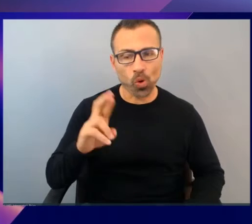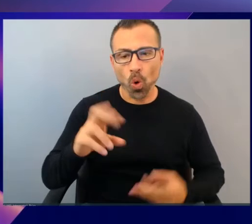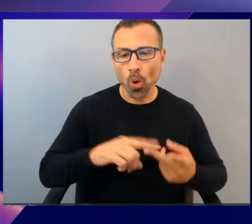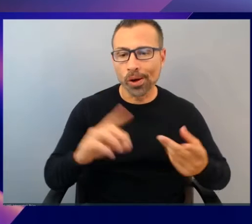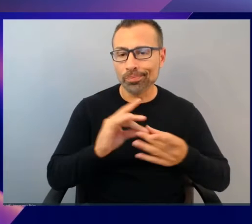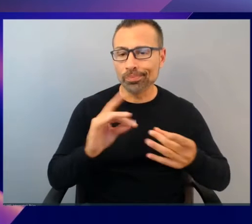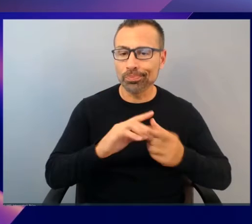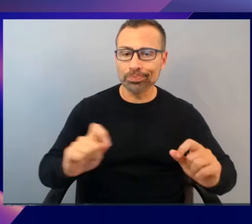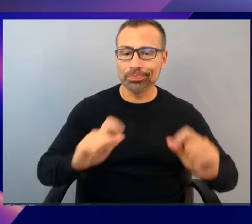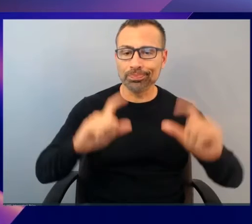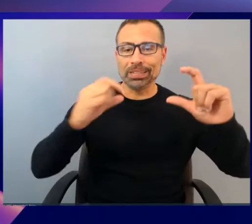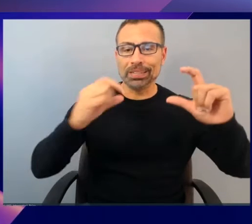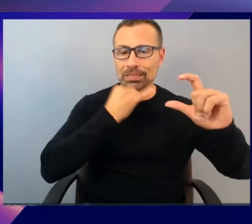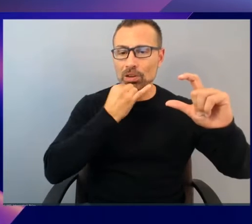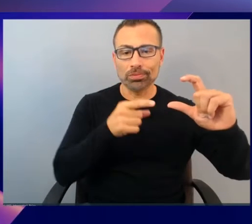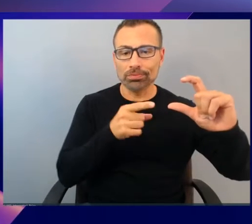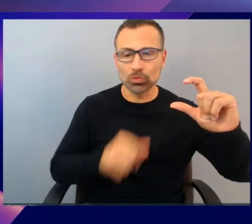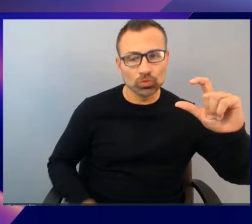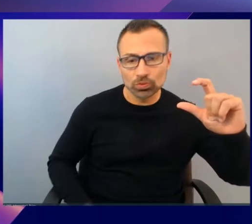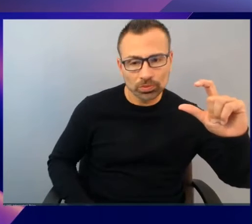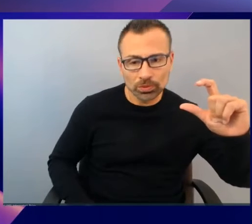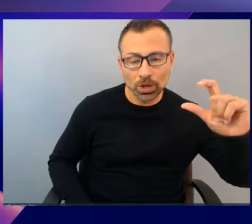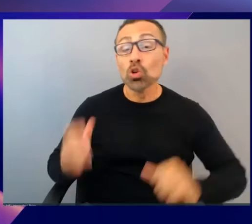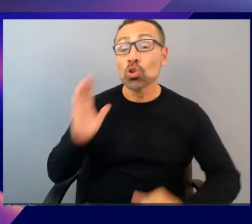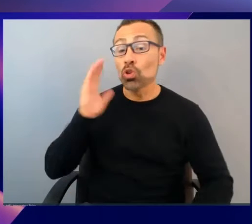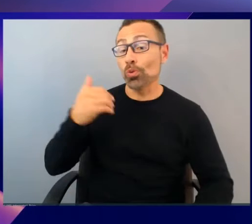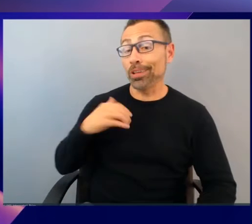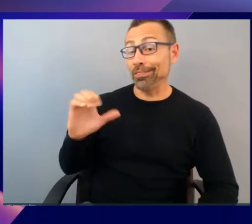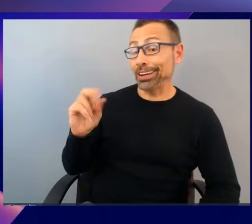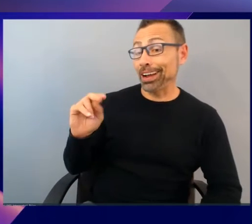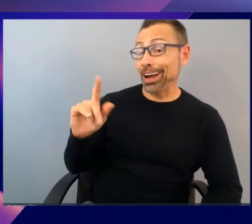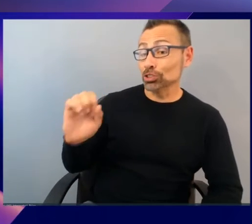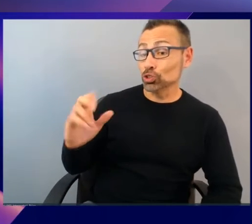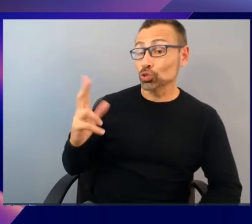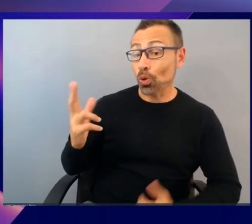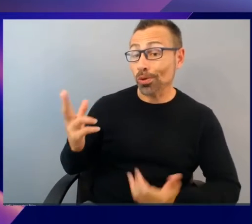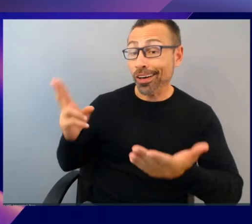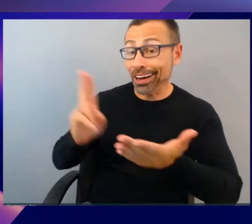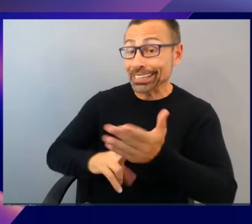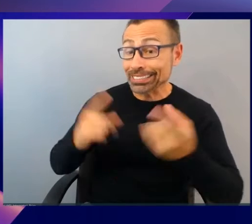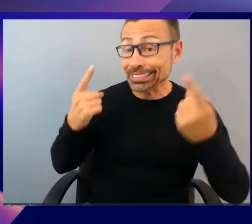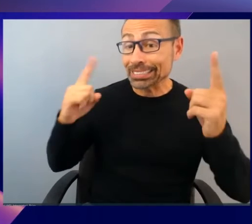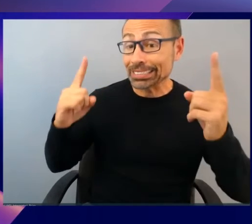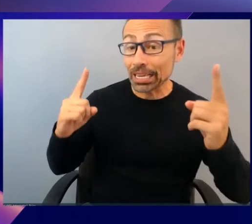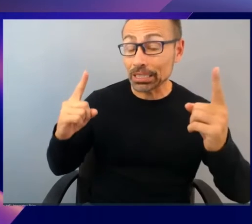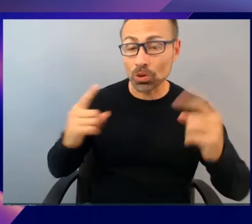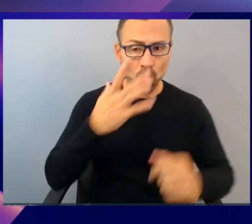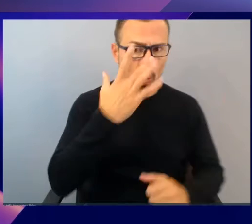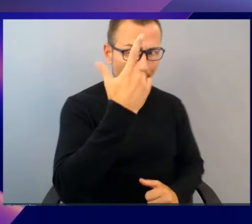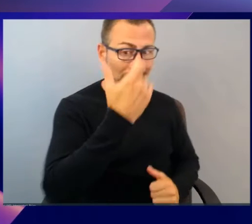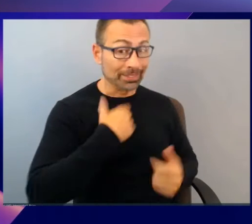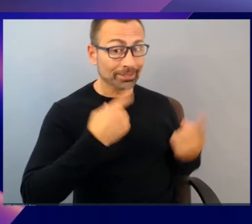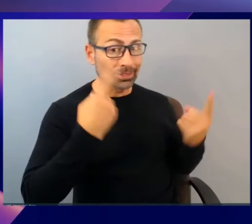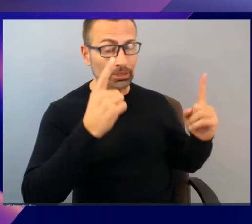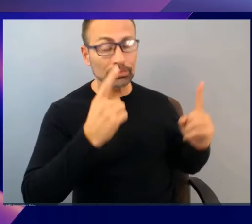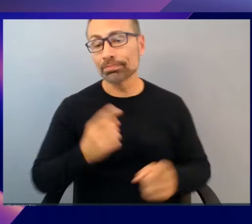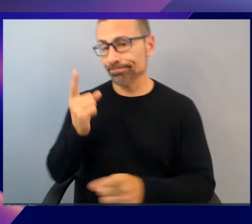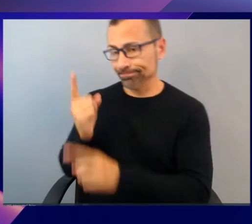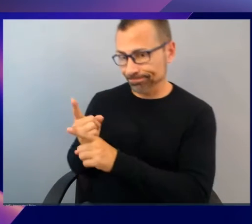You'll get a console login success. Because it was successful. That's correct. But I mean, if you're using this particular query,